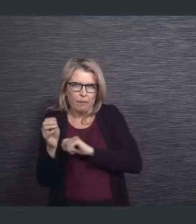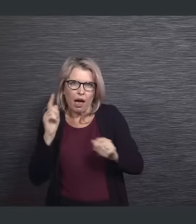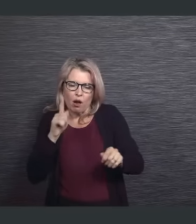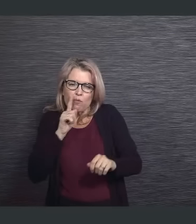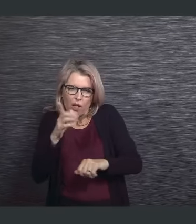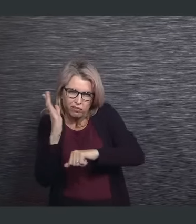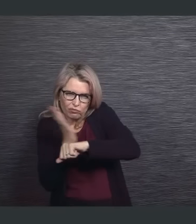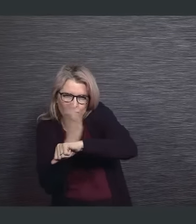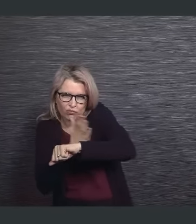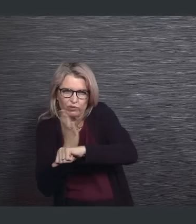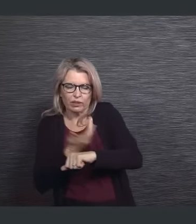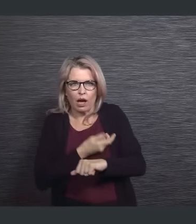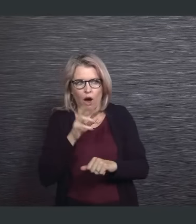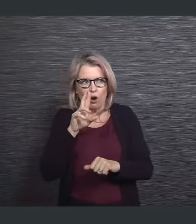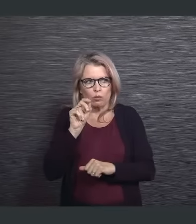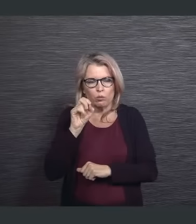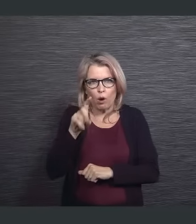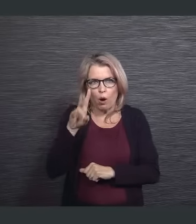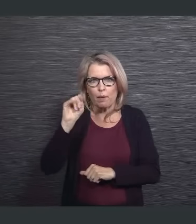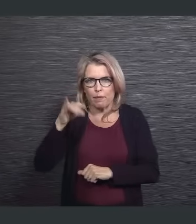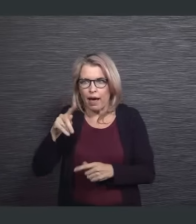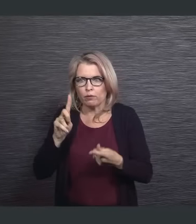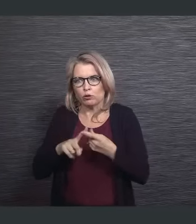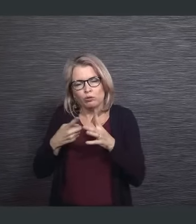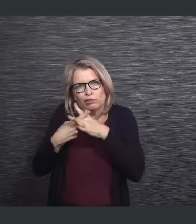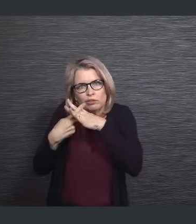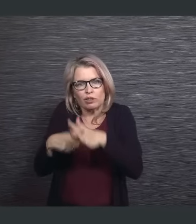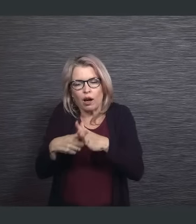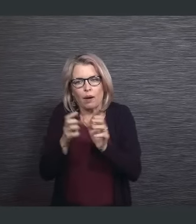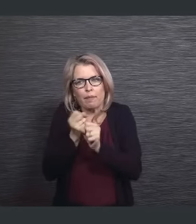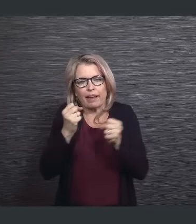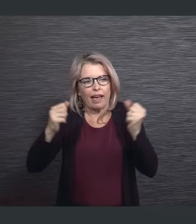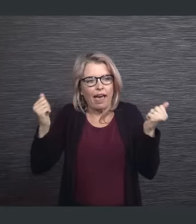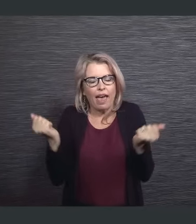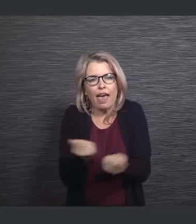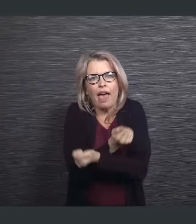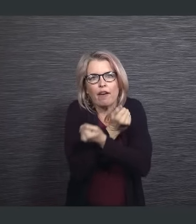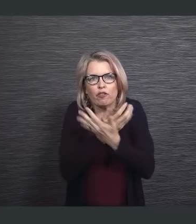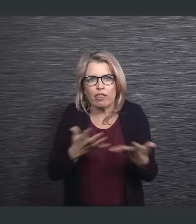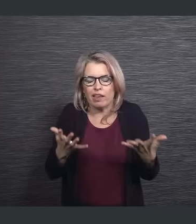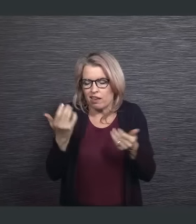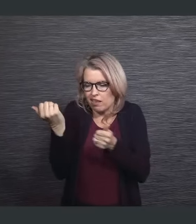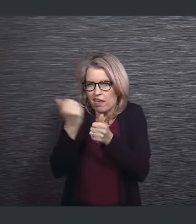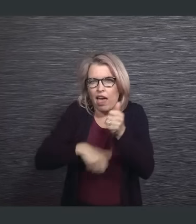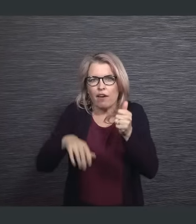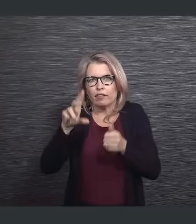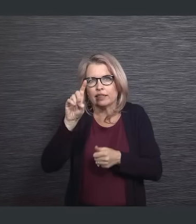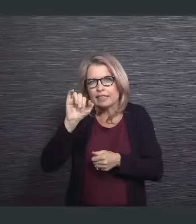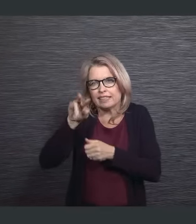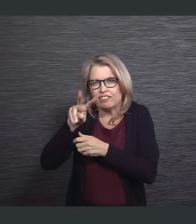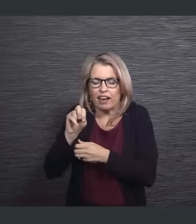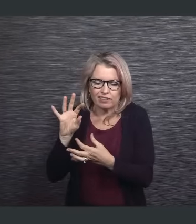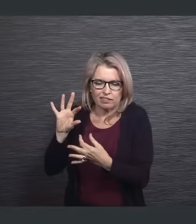is started in mobile to basically make every single device connected, having